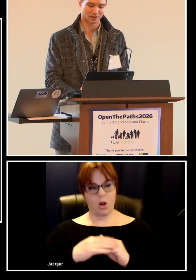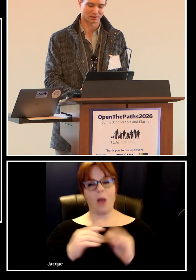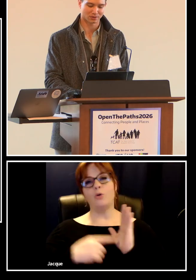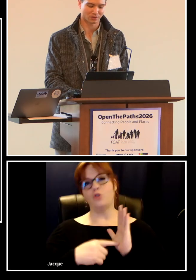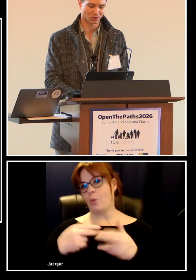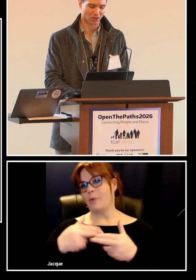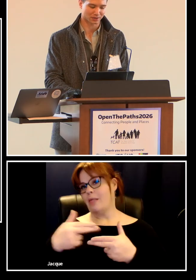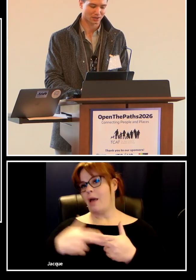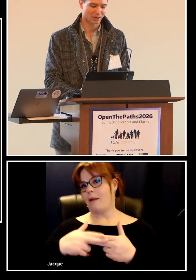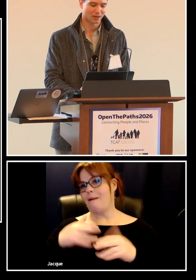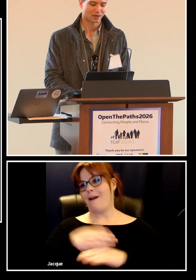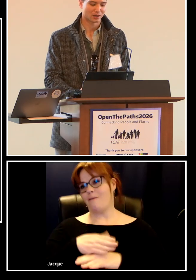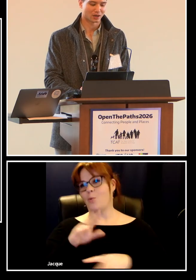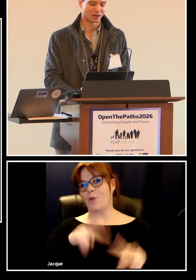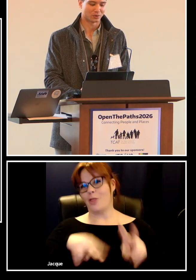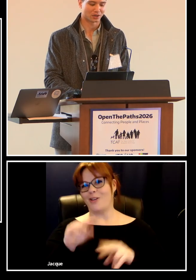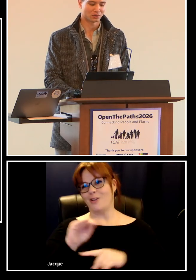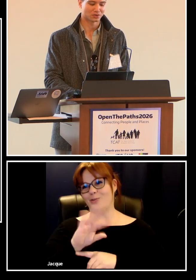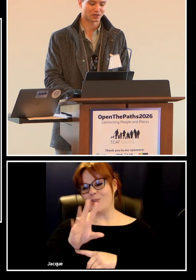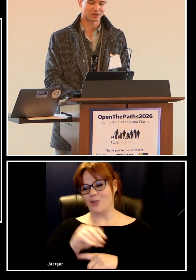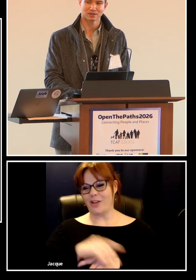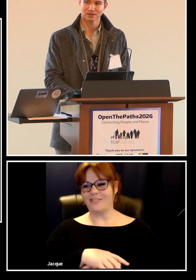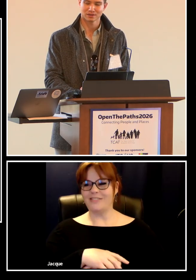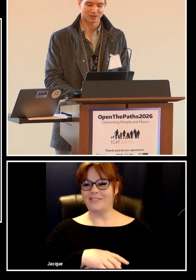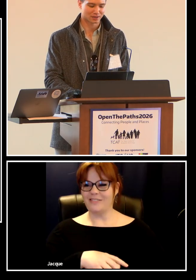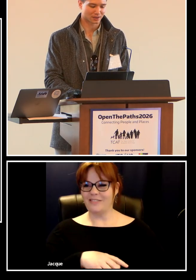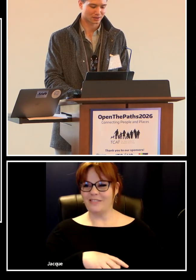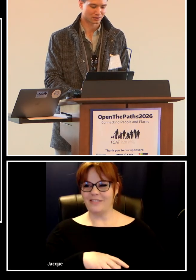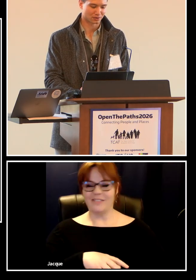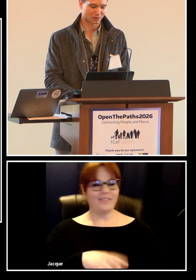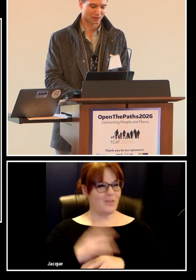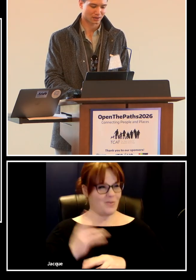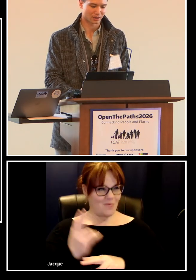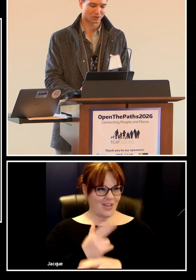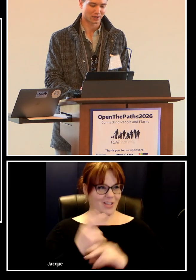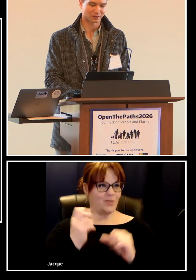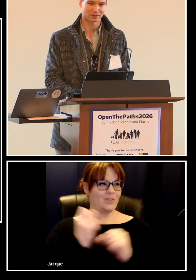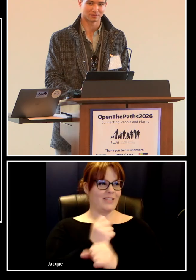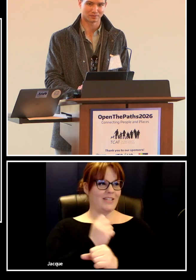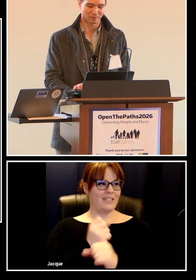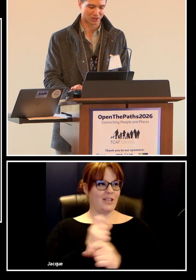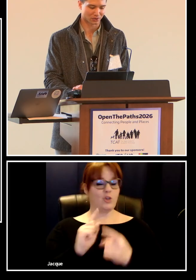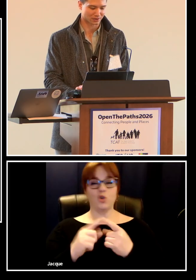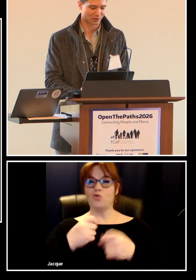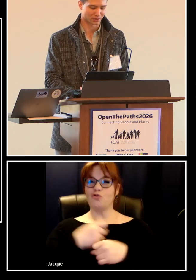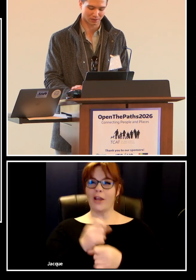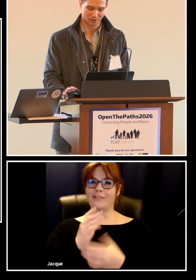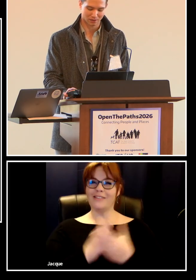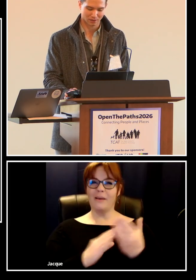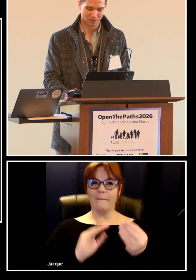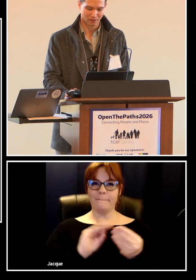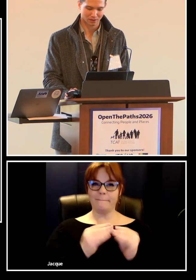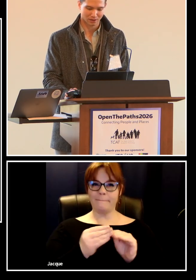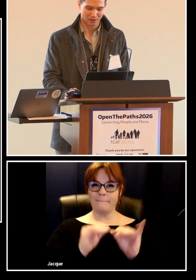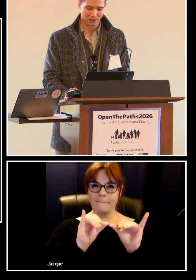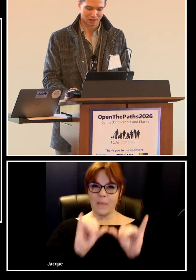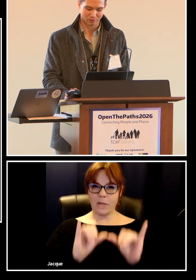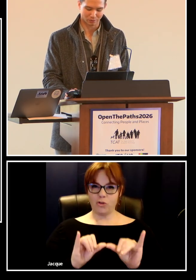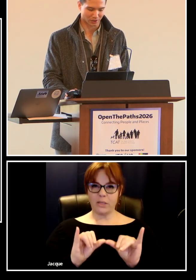these screenshots. Uh we can use these statistics to kind of create some metrics that we we want